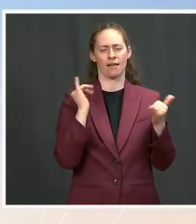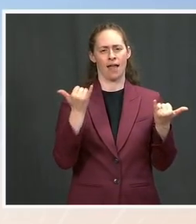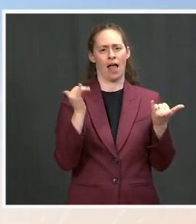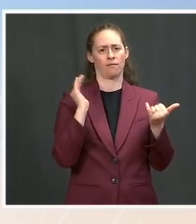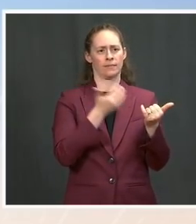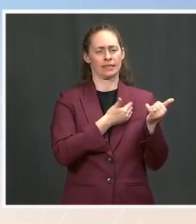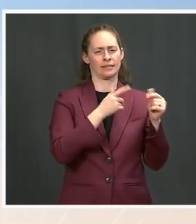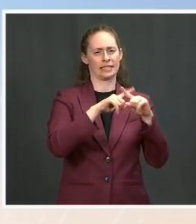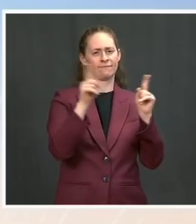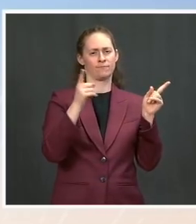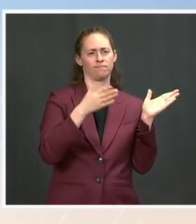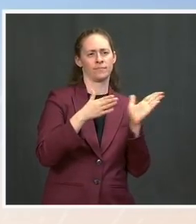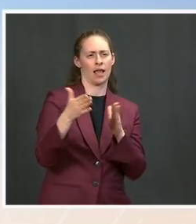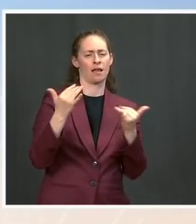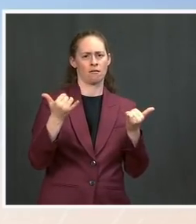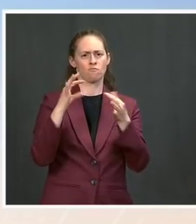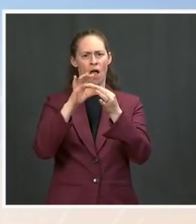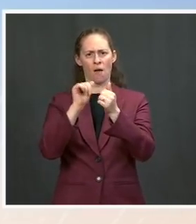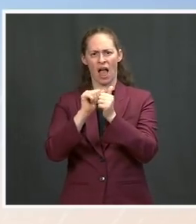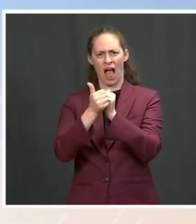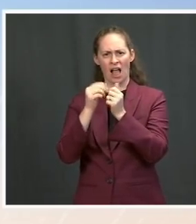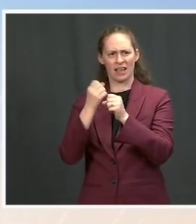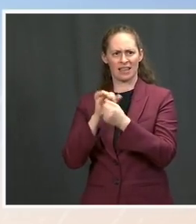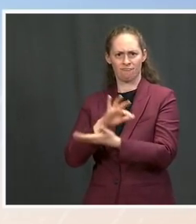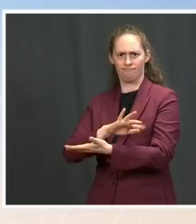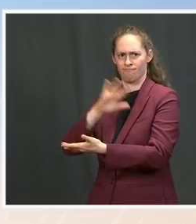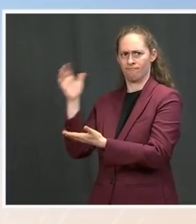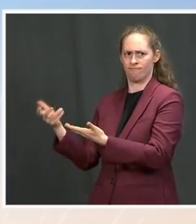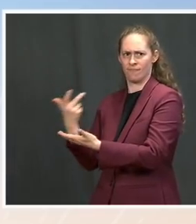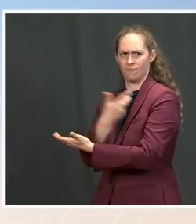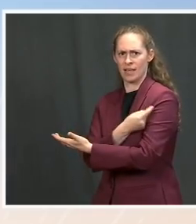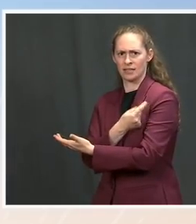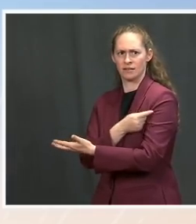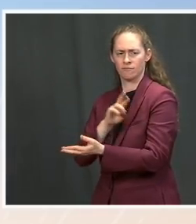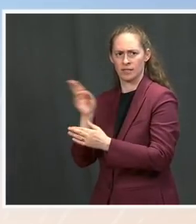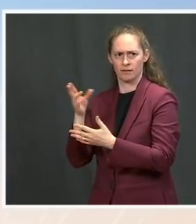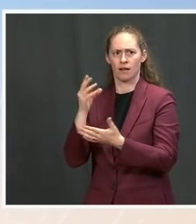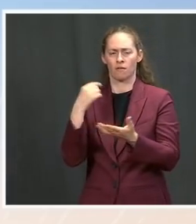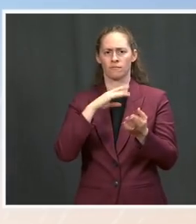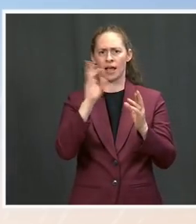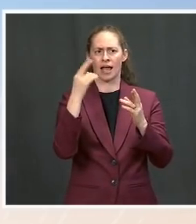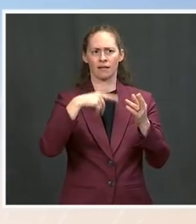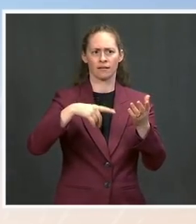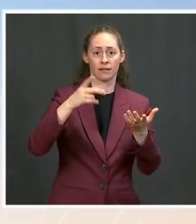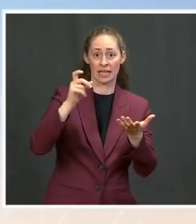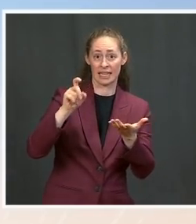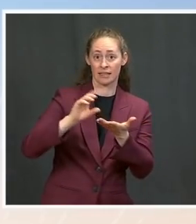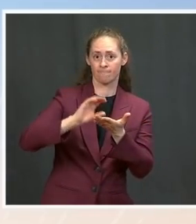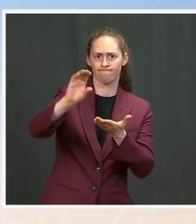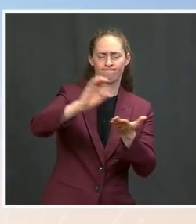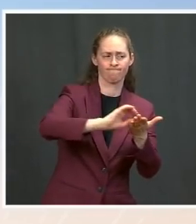that we free up unordered -- unused and unordered doses. The Press: And last question: Does the President still think that we will get